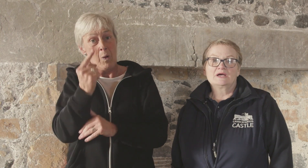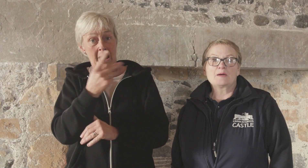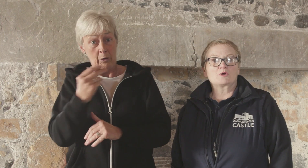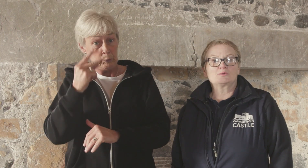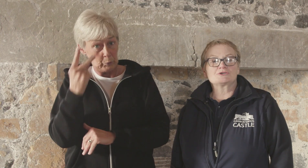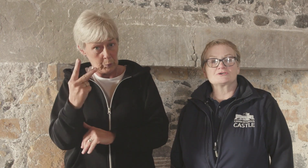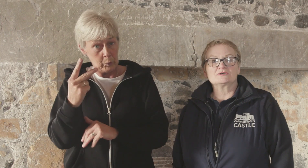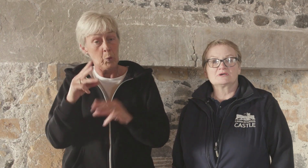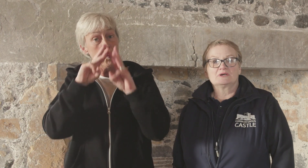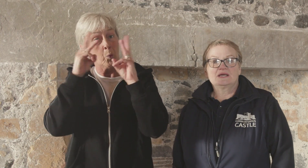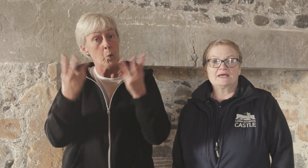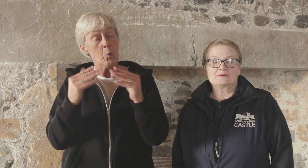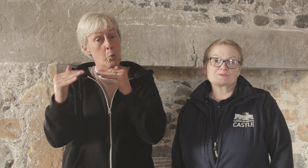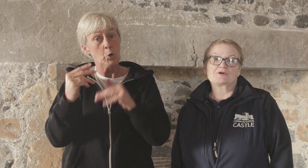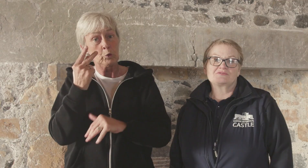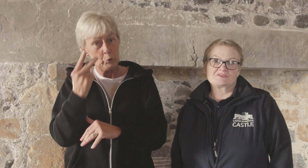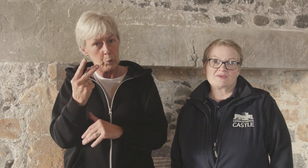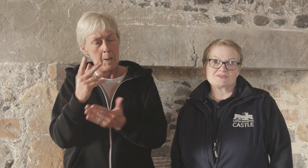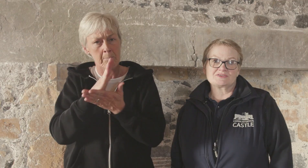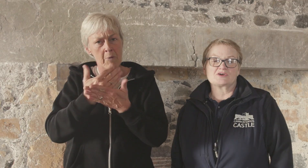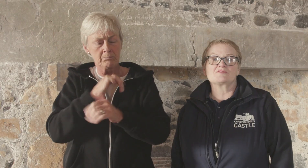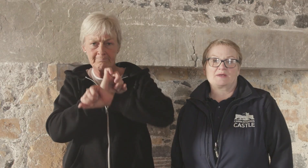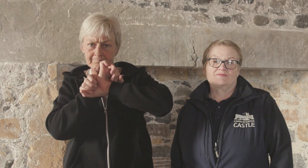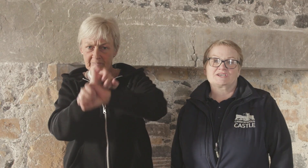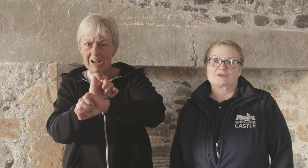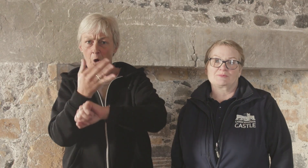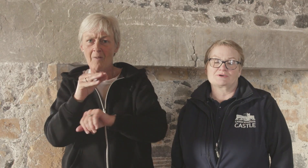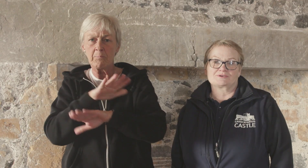In World War II, it was part of the defences of the Belfast Shipyard.